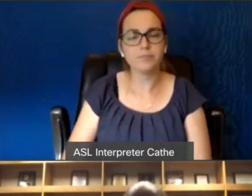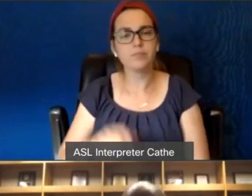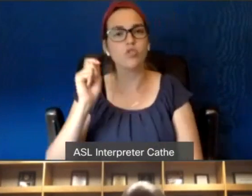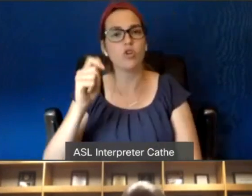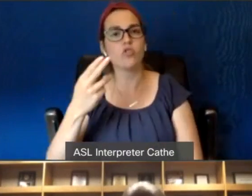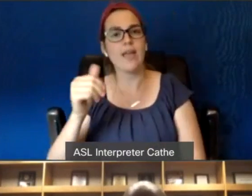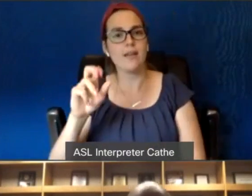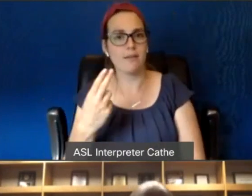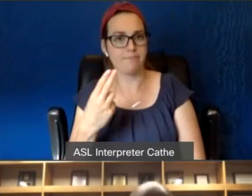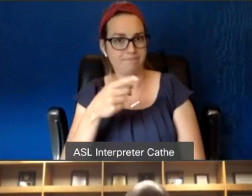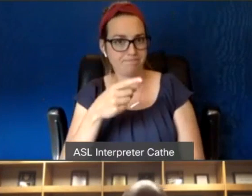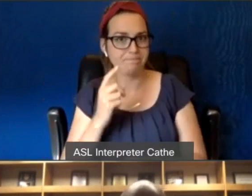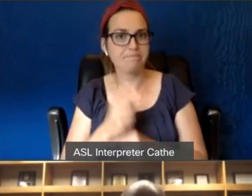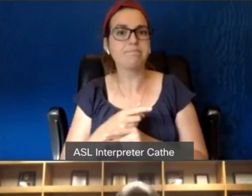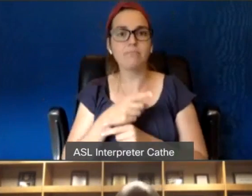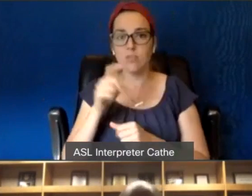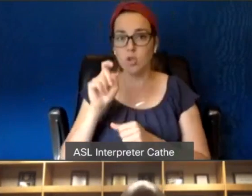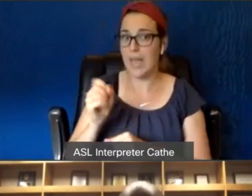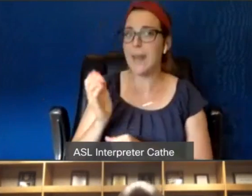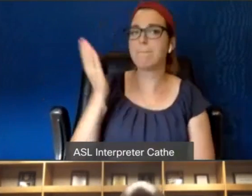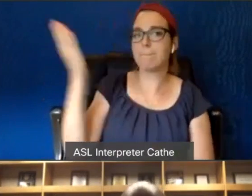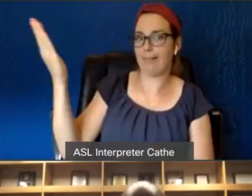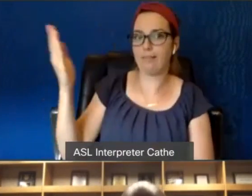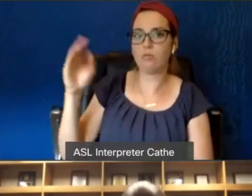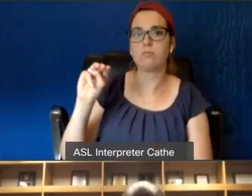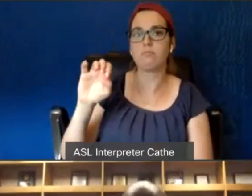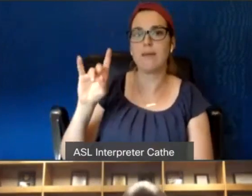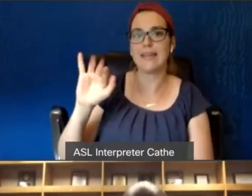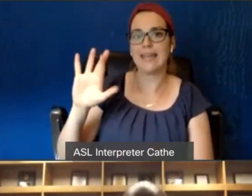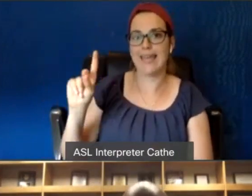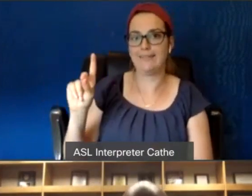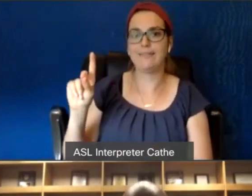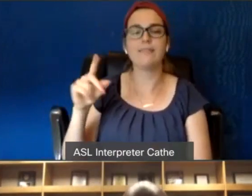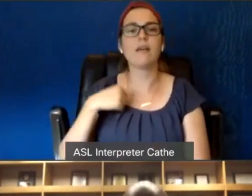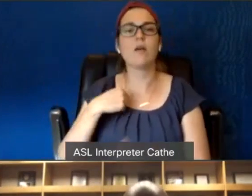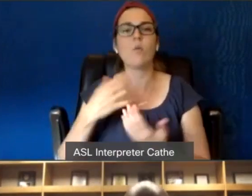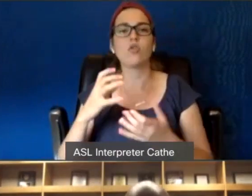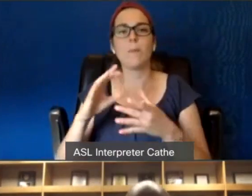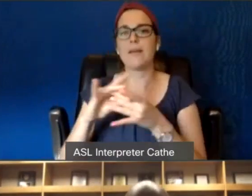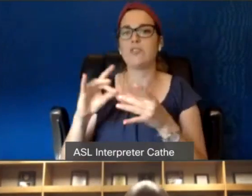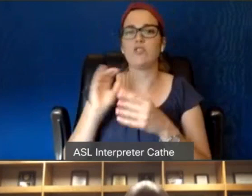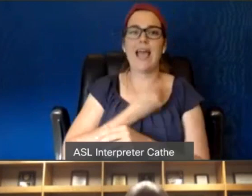that its coverable under Medicaid and I have to give a shout out to our statewide coordinator Dennis Wiley